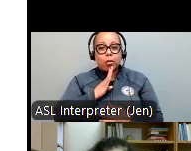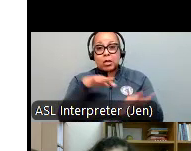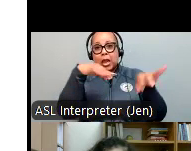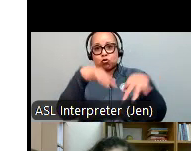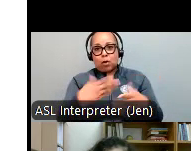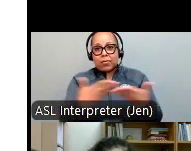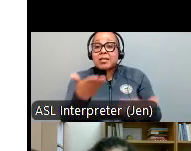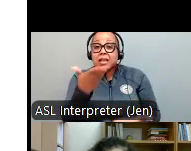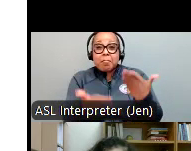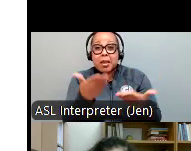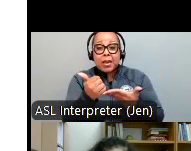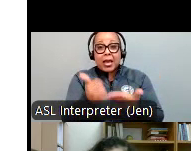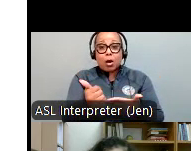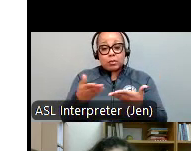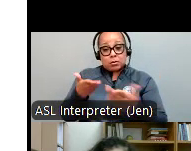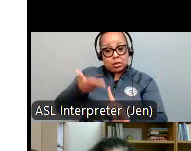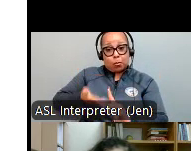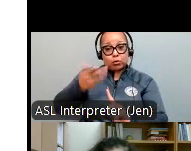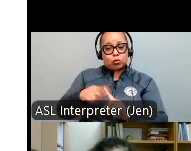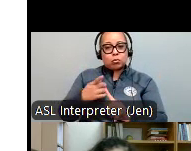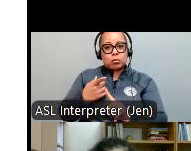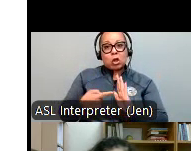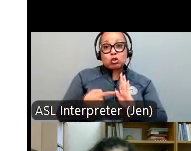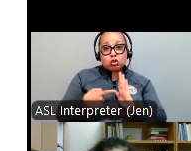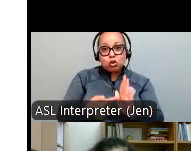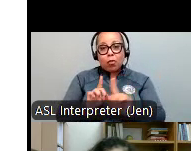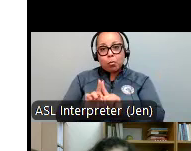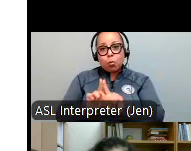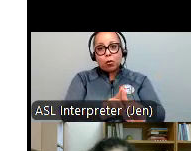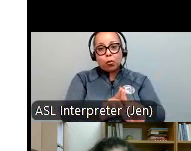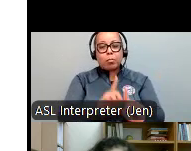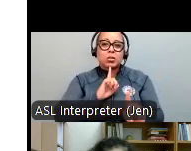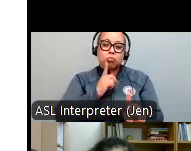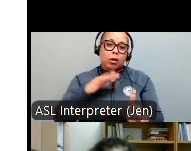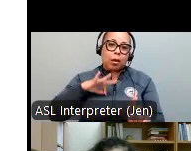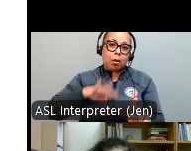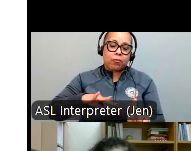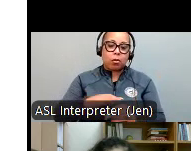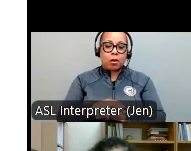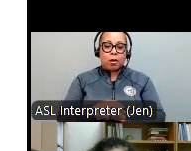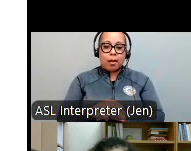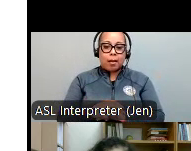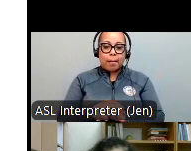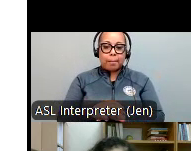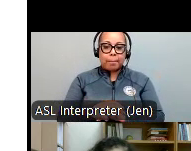maybe even help someone to show them where their room is, could be really helpful. Individuals who